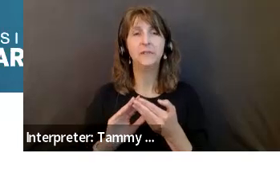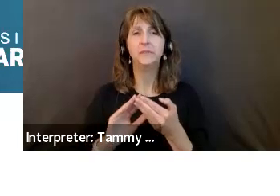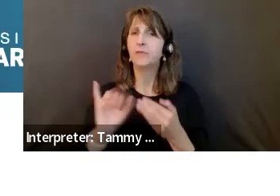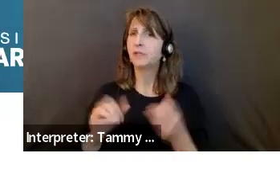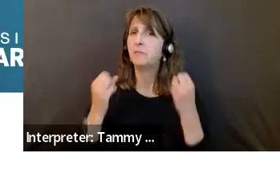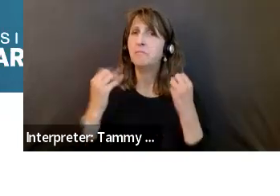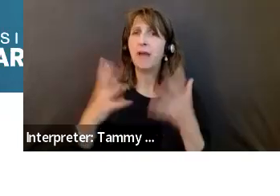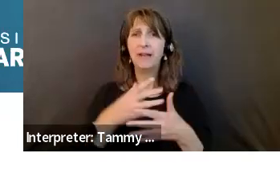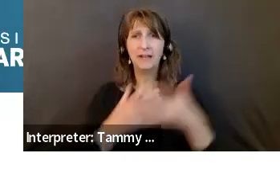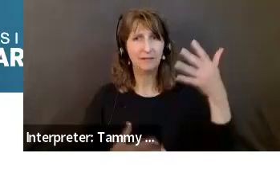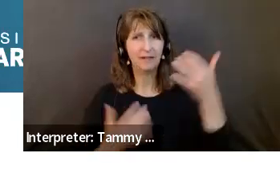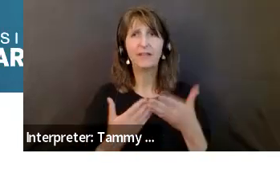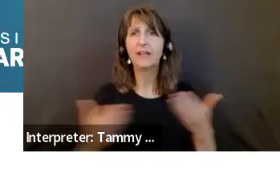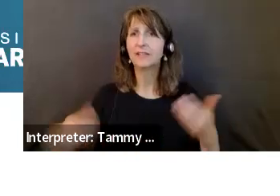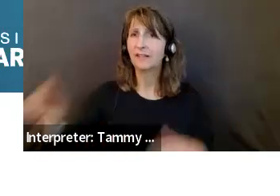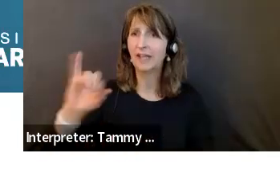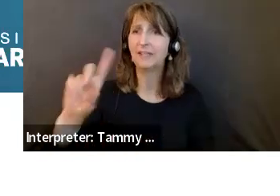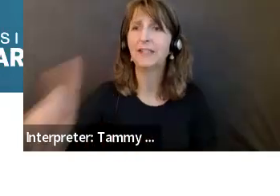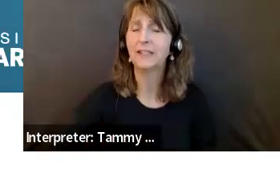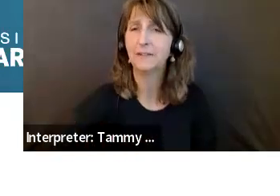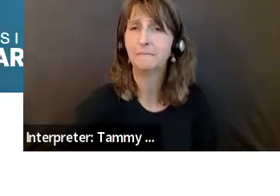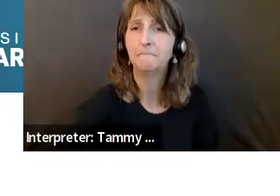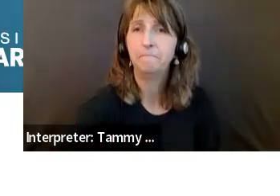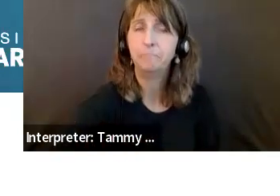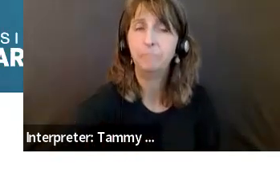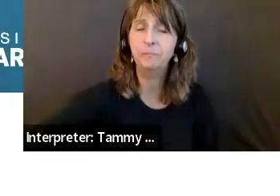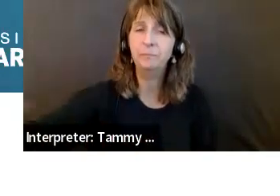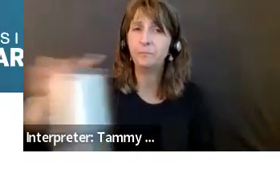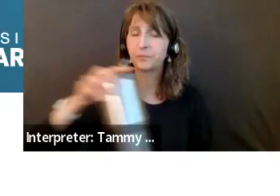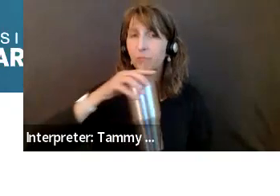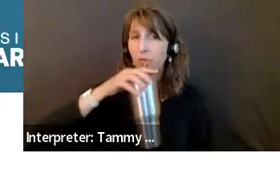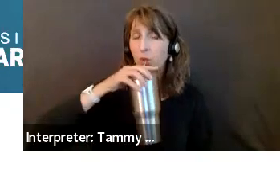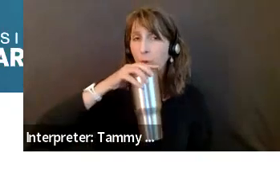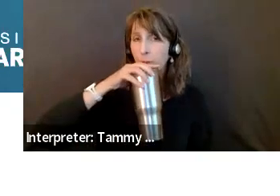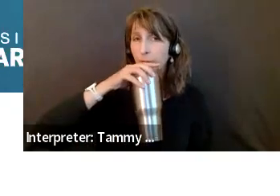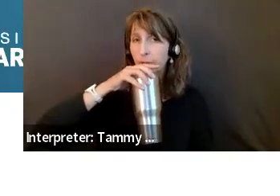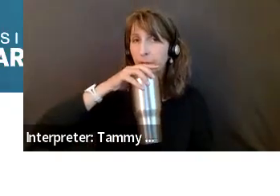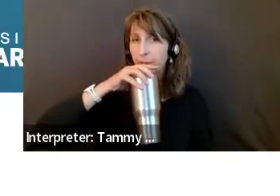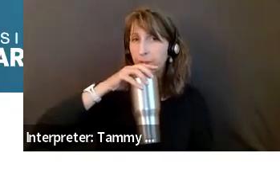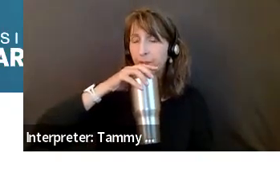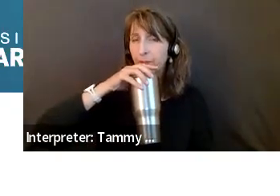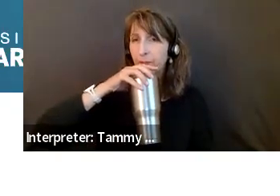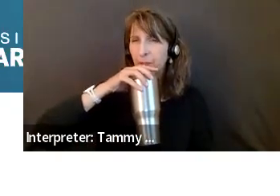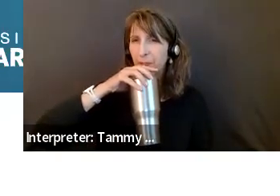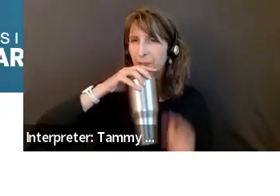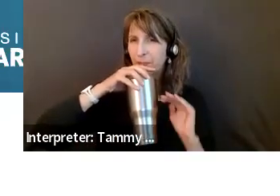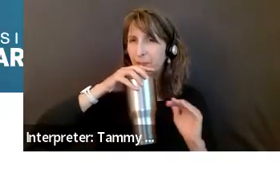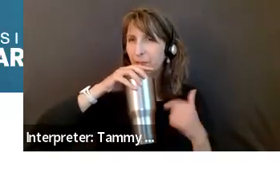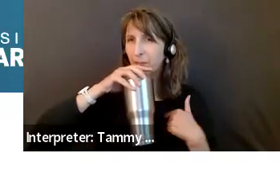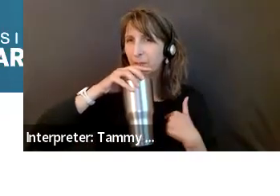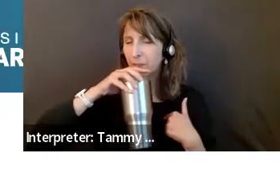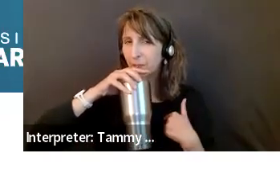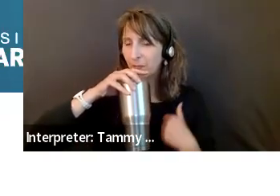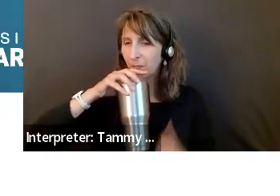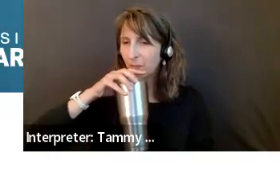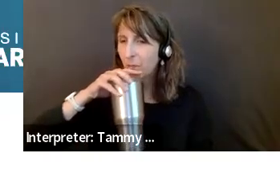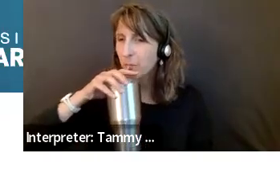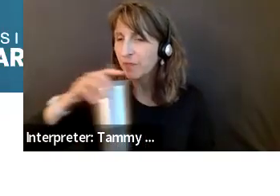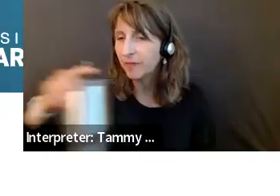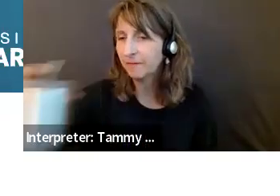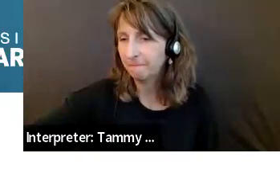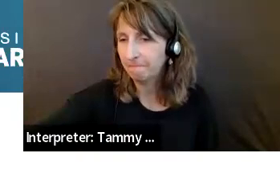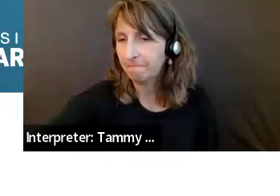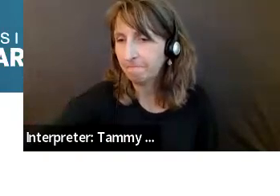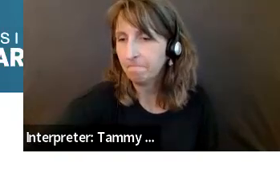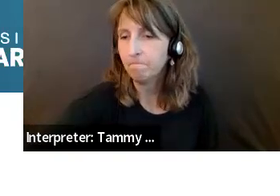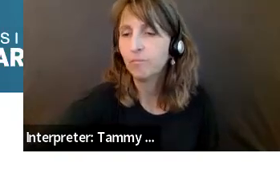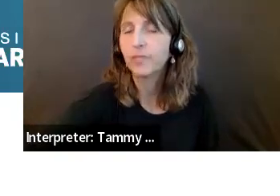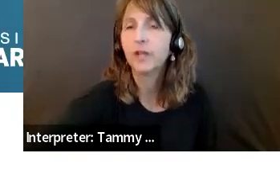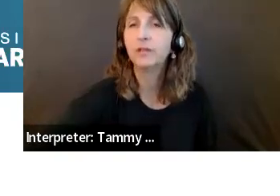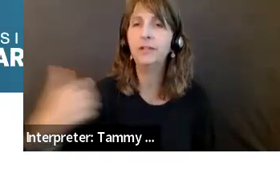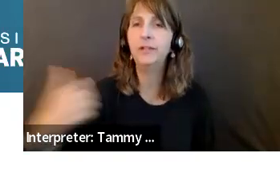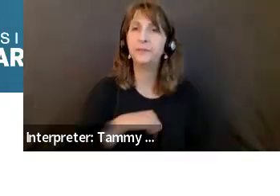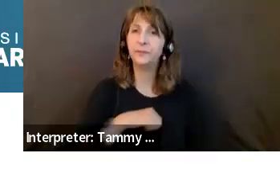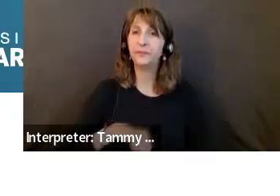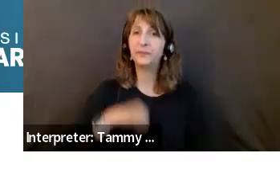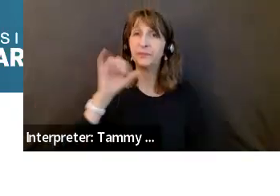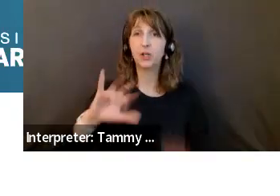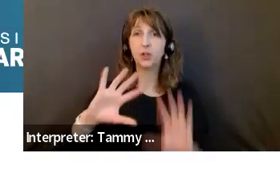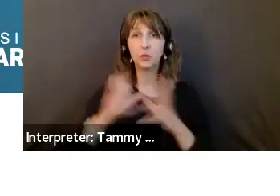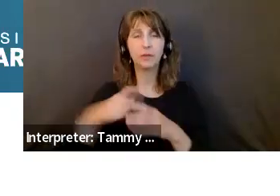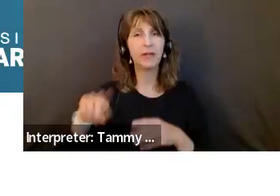So we're really proud of that. This is an example of kind of how we started off with the group.